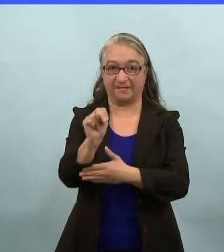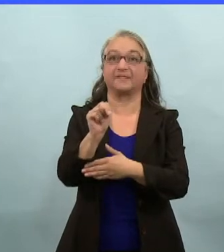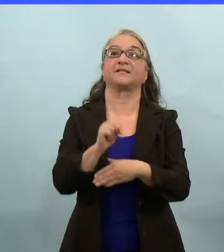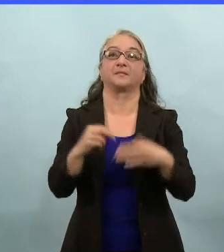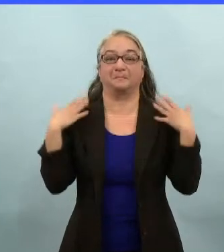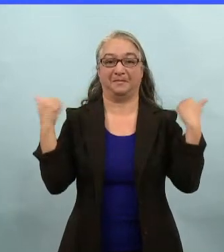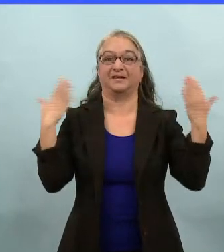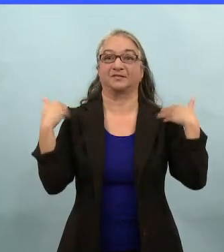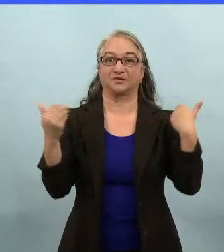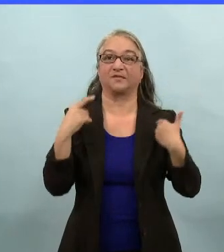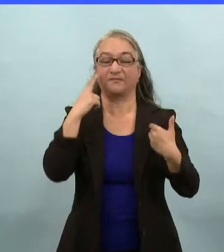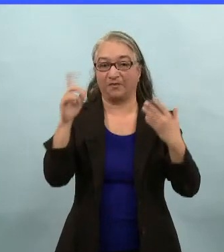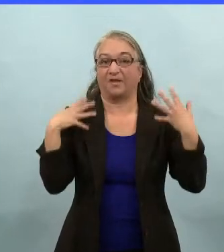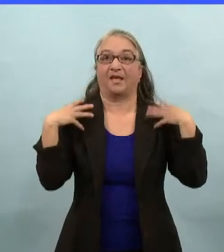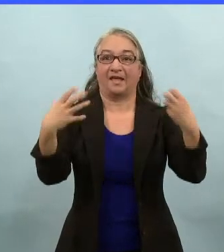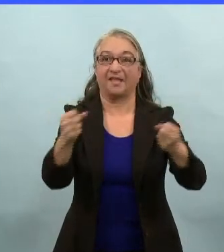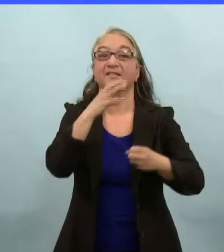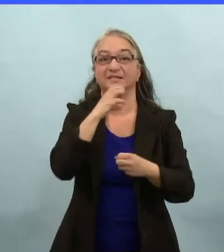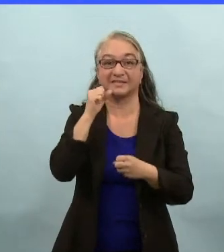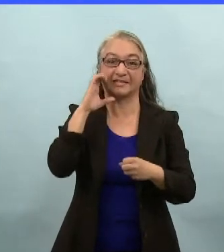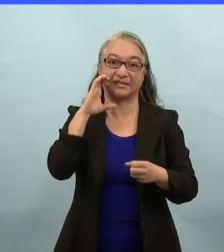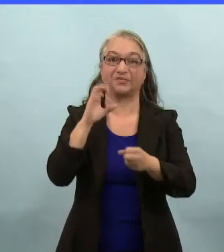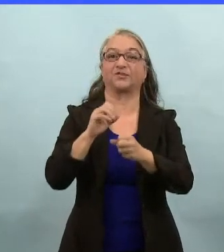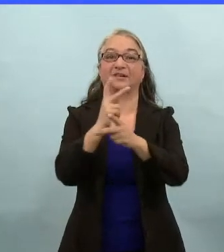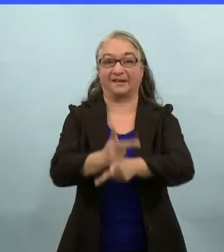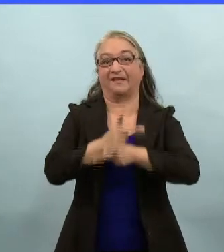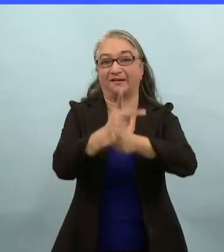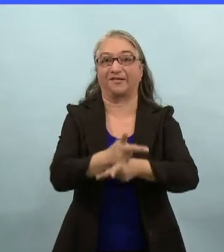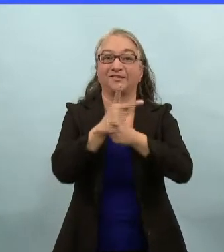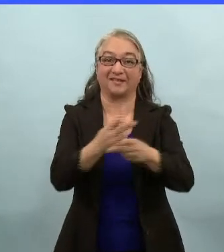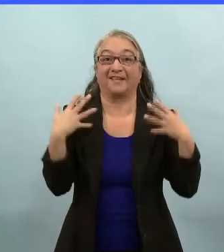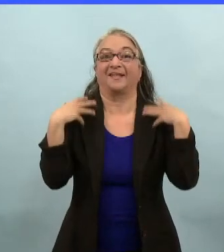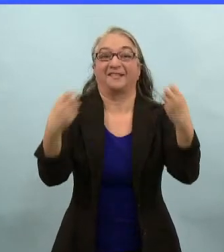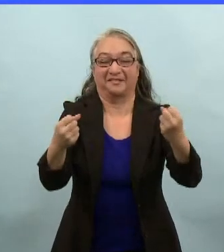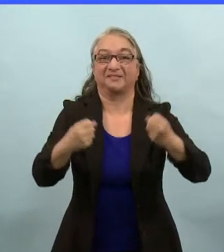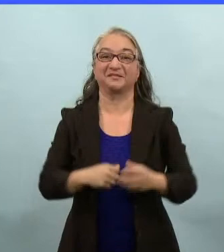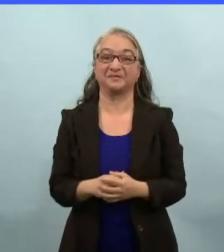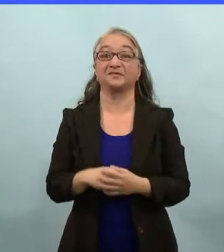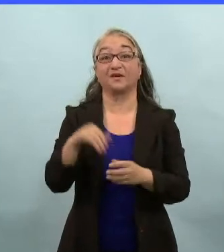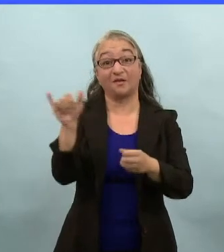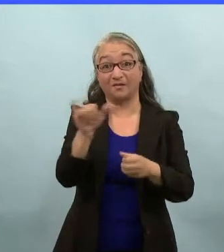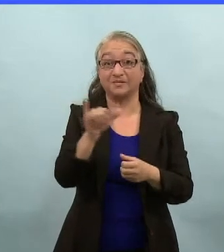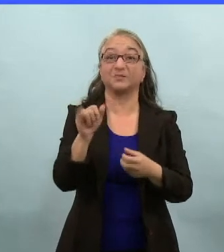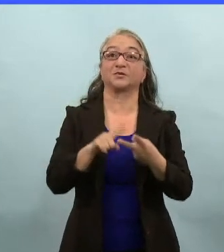of mental health wellness and recovery as well as dr jas atwal our deputy chief provincial public